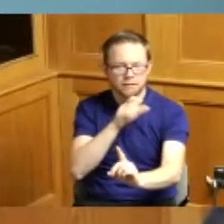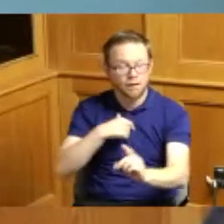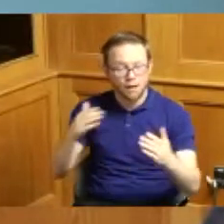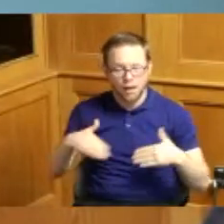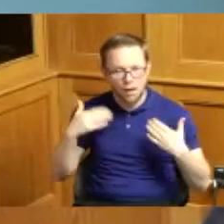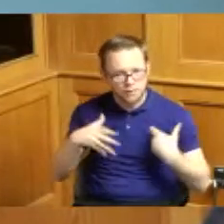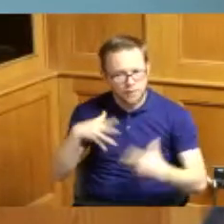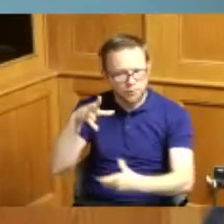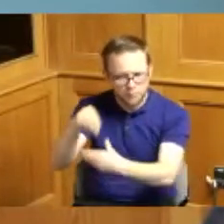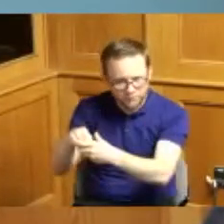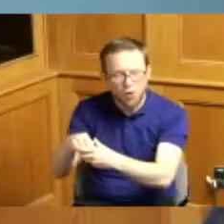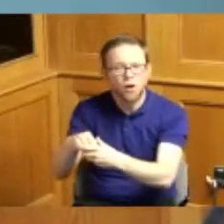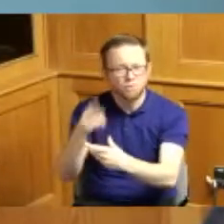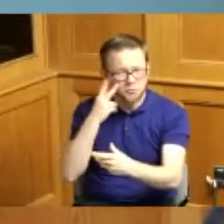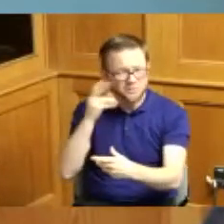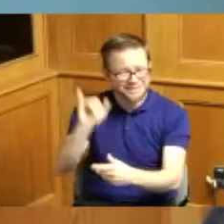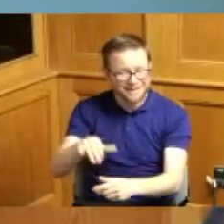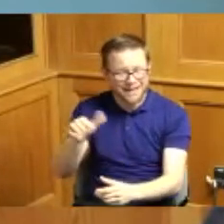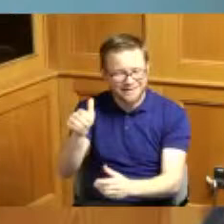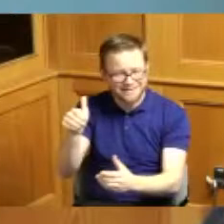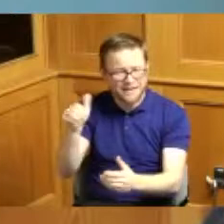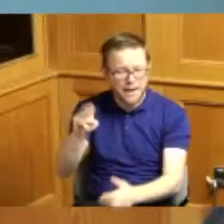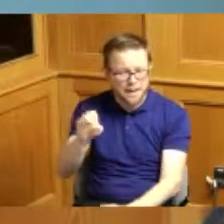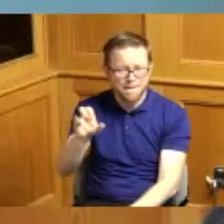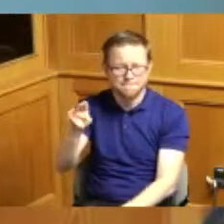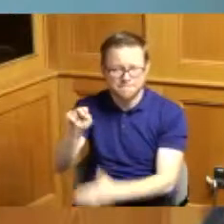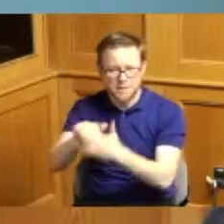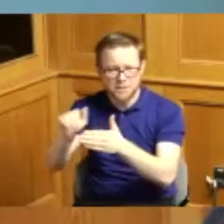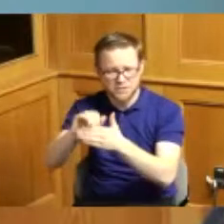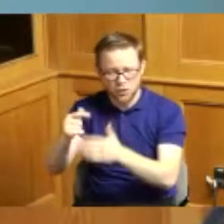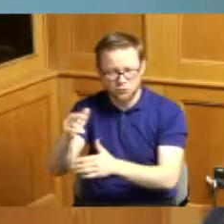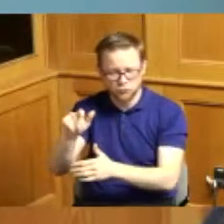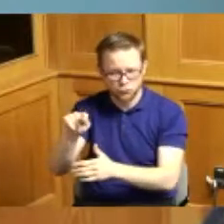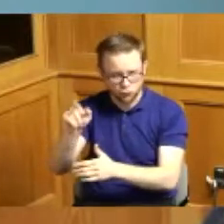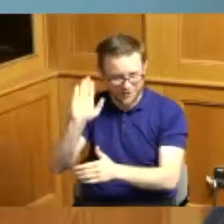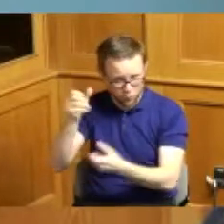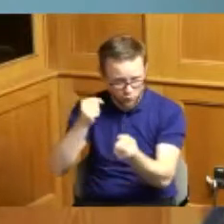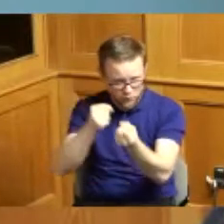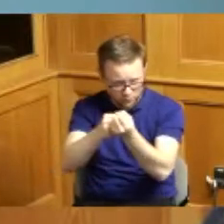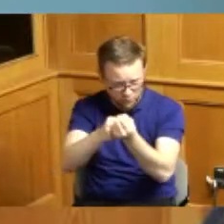grant for that purpose and of course I know Vice President Reece is going to bring up about the